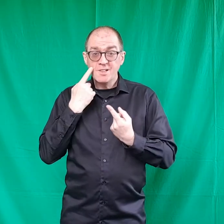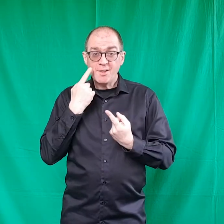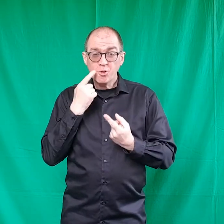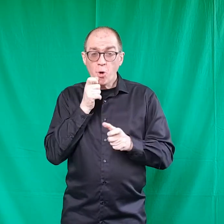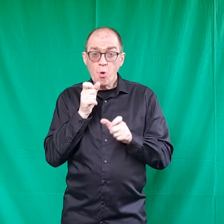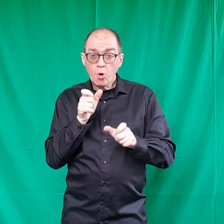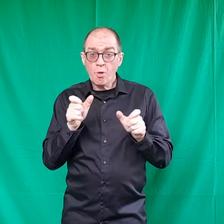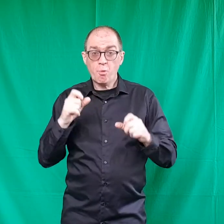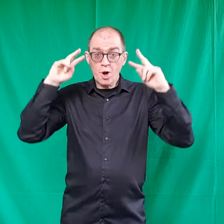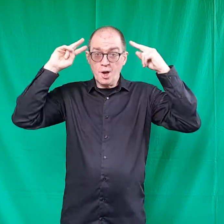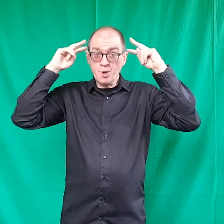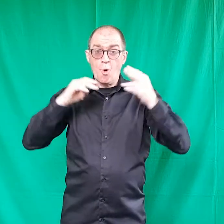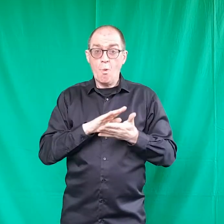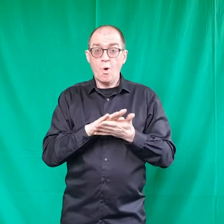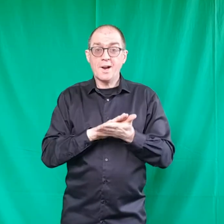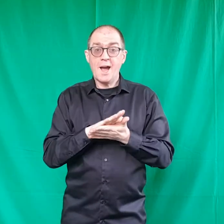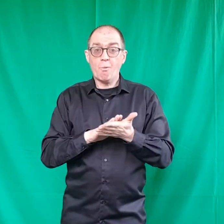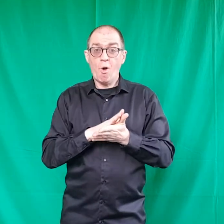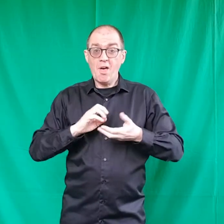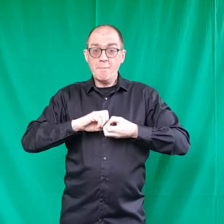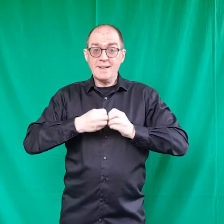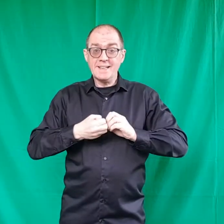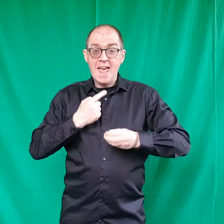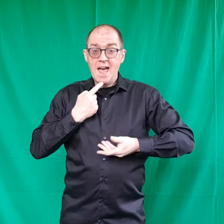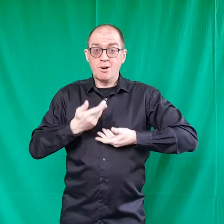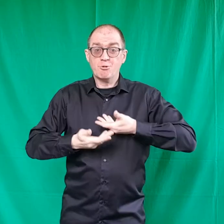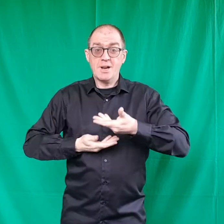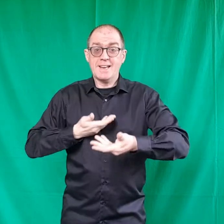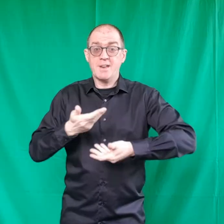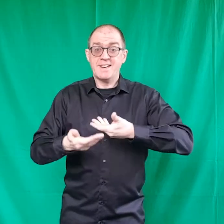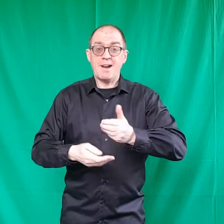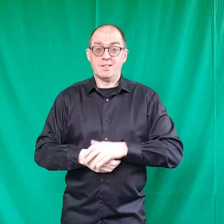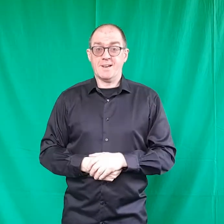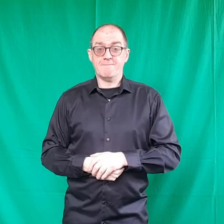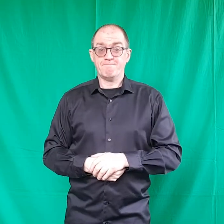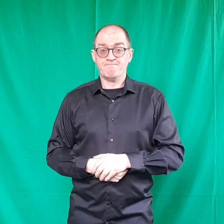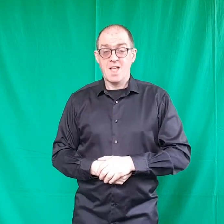You've got to look at the words, work out what they mean and create a narrative.